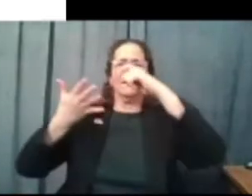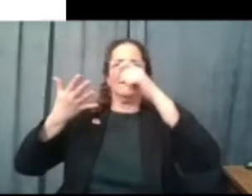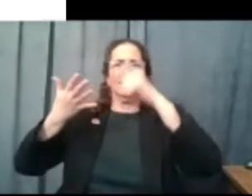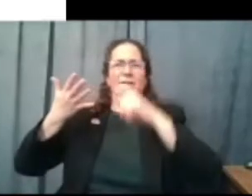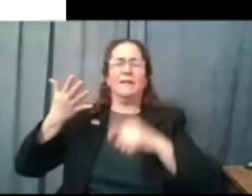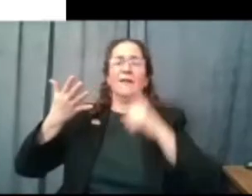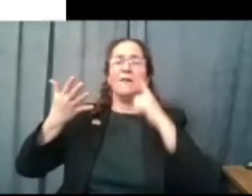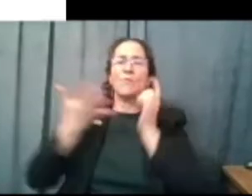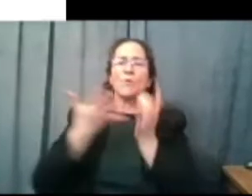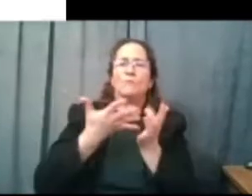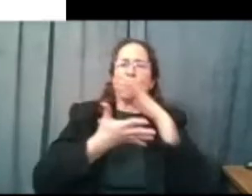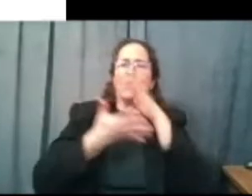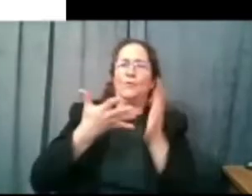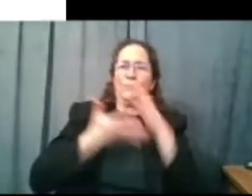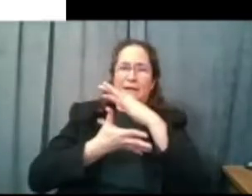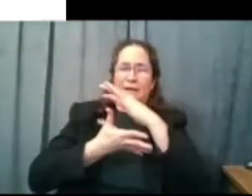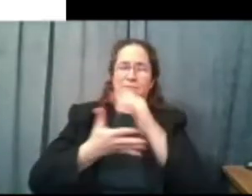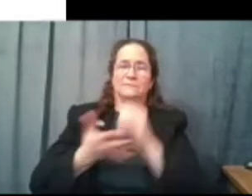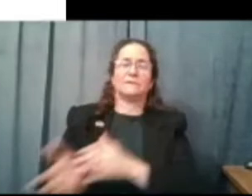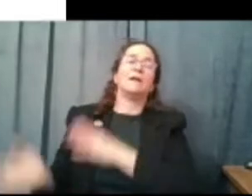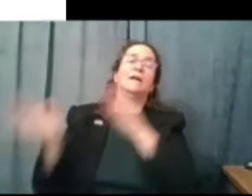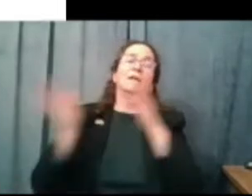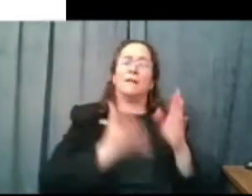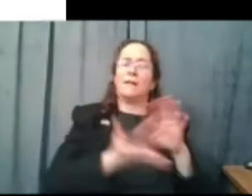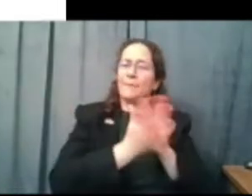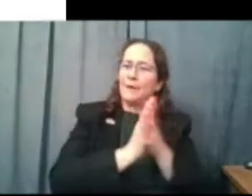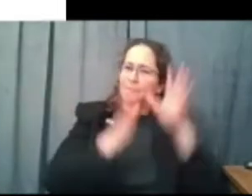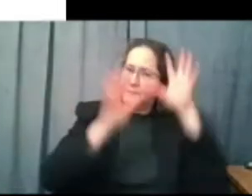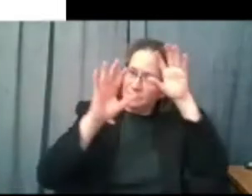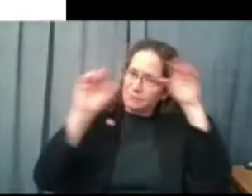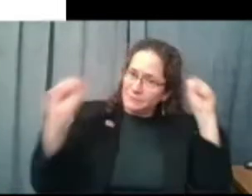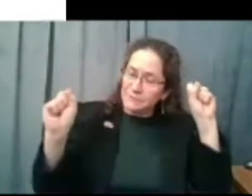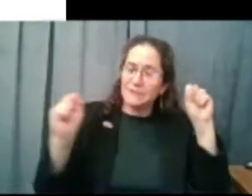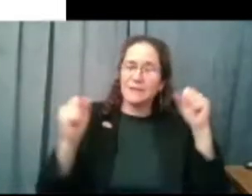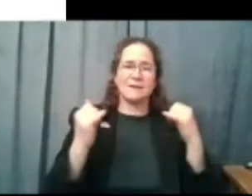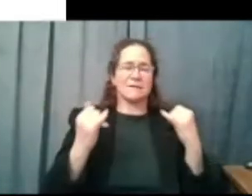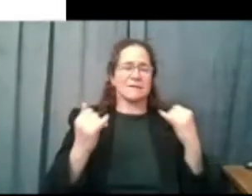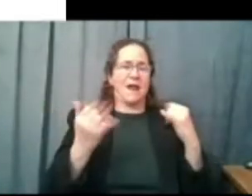Then, as a Superintendent of the district it helped me.